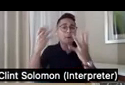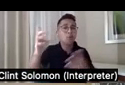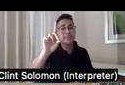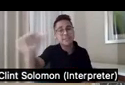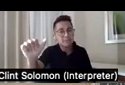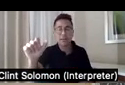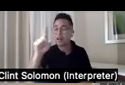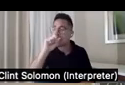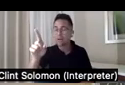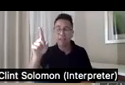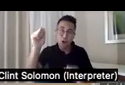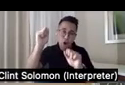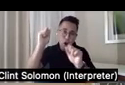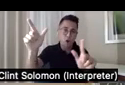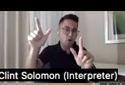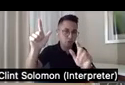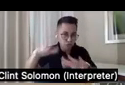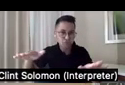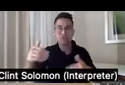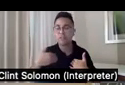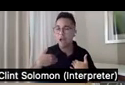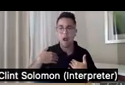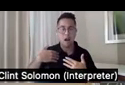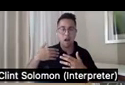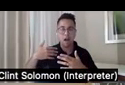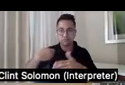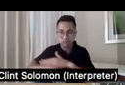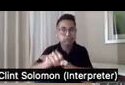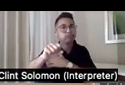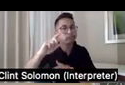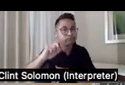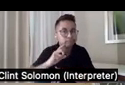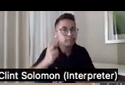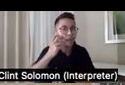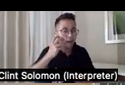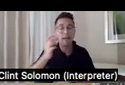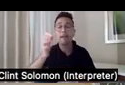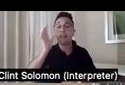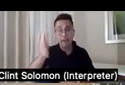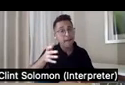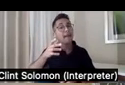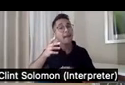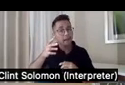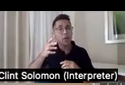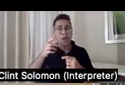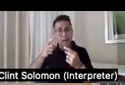children who are congenitally deafblind are going to struggle to achieve something we call